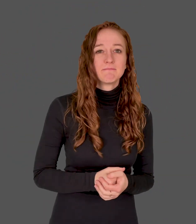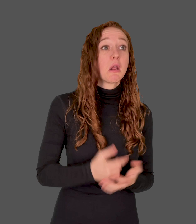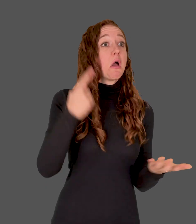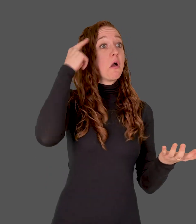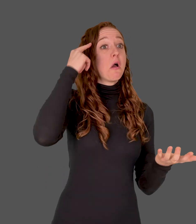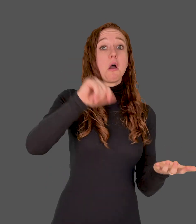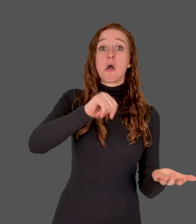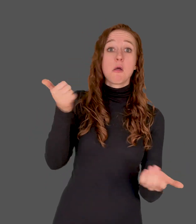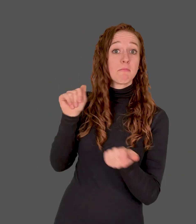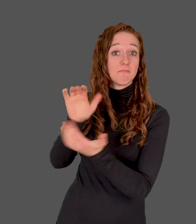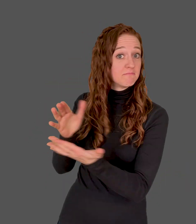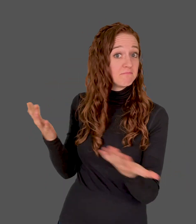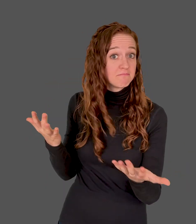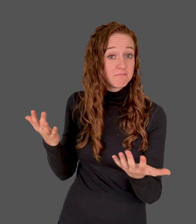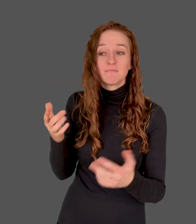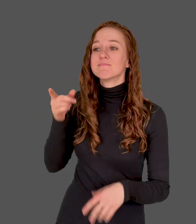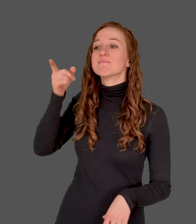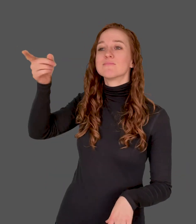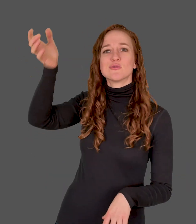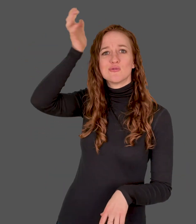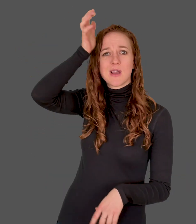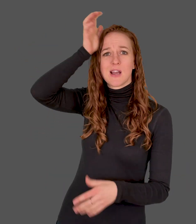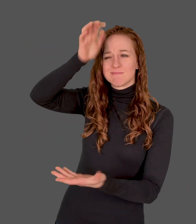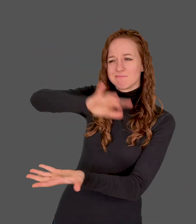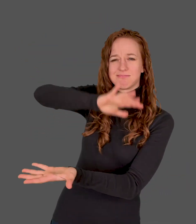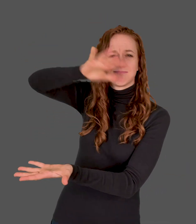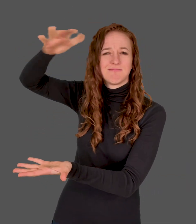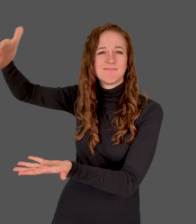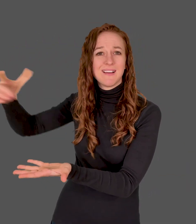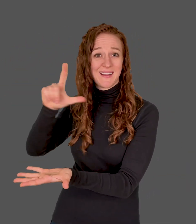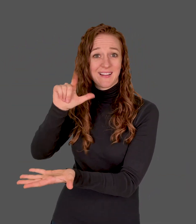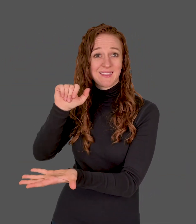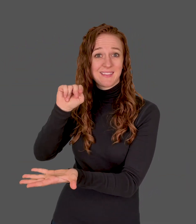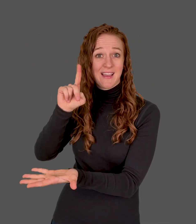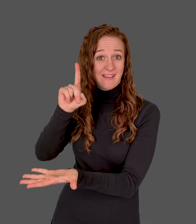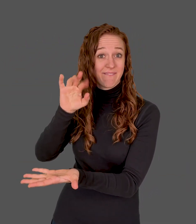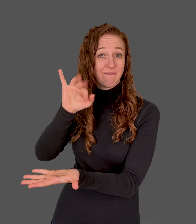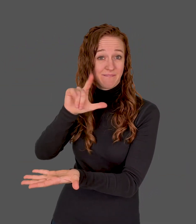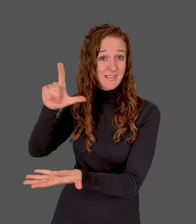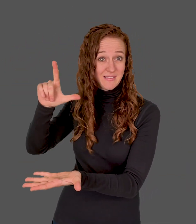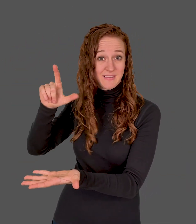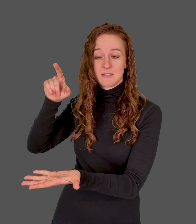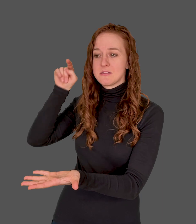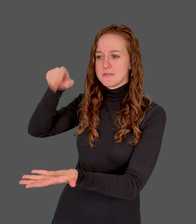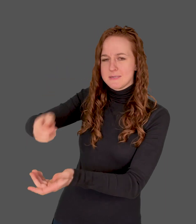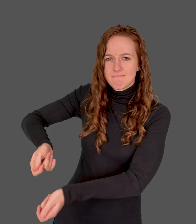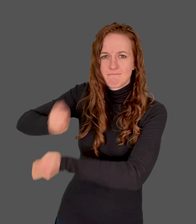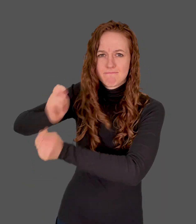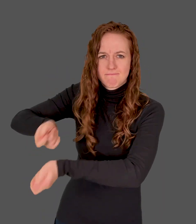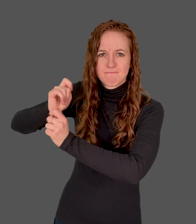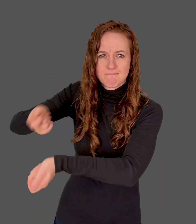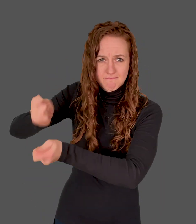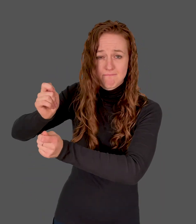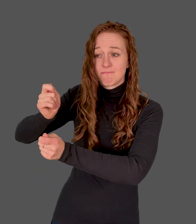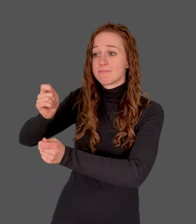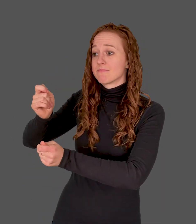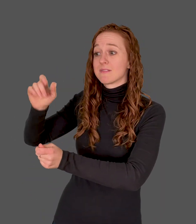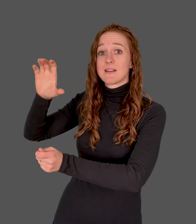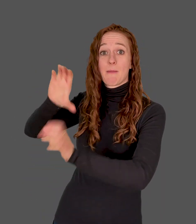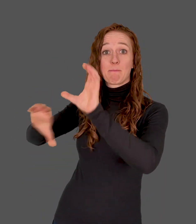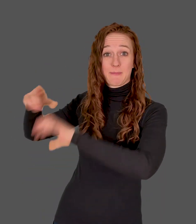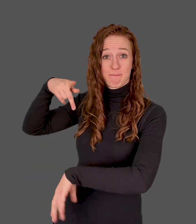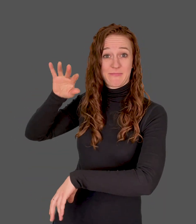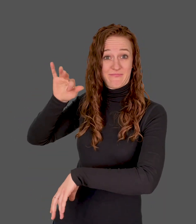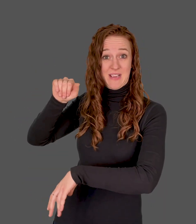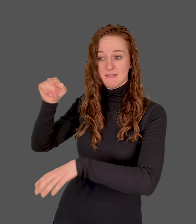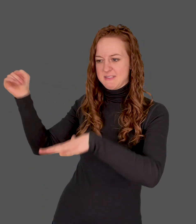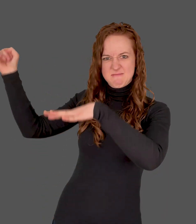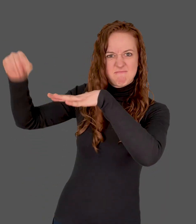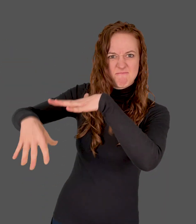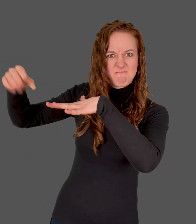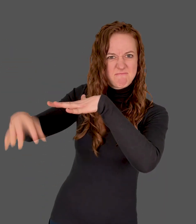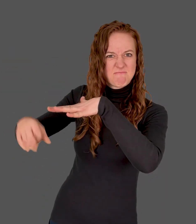Another commonly used method is to bury the chemicals in landfills,